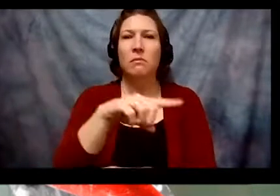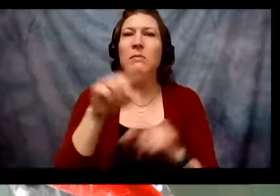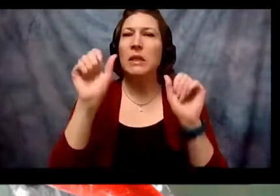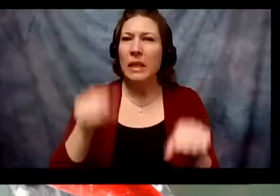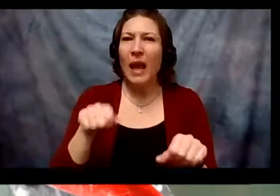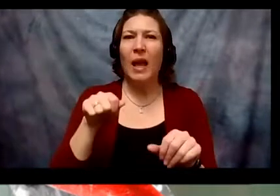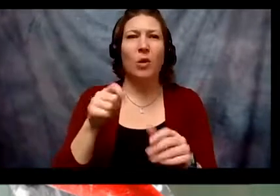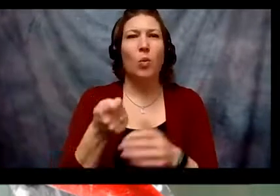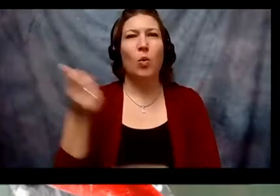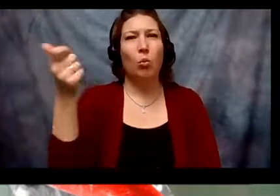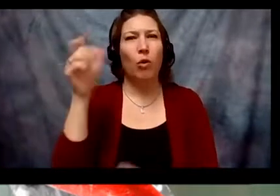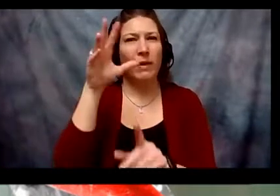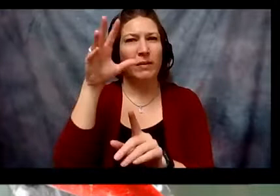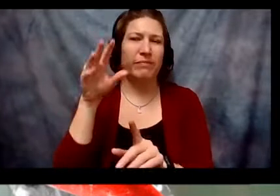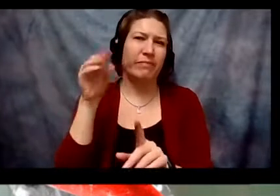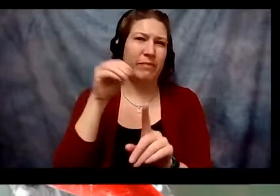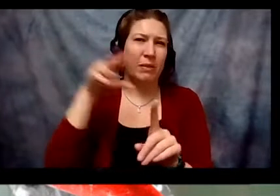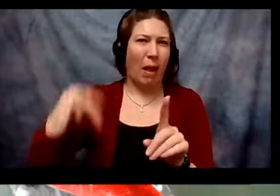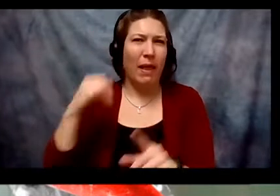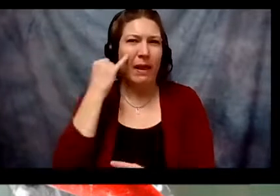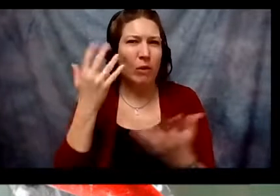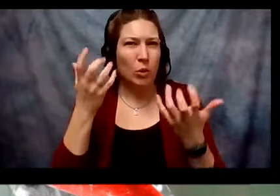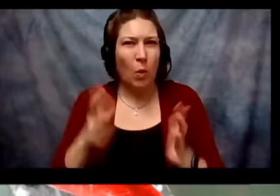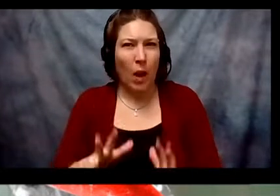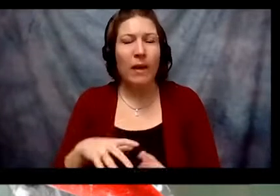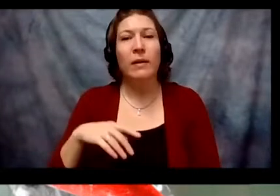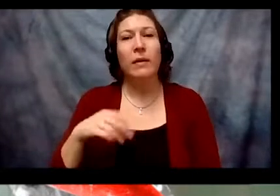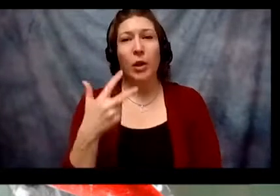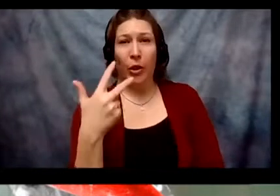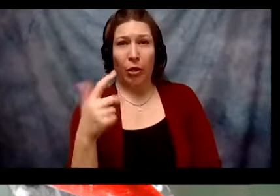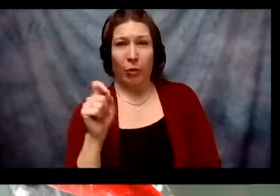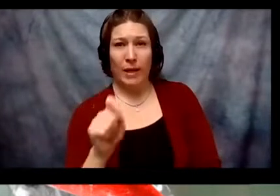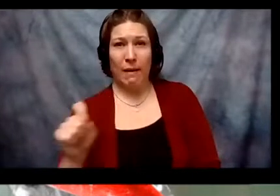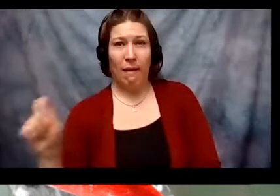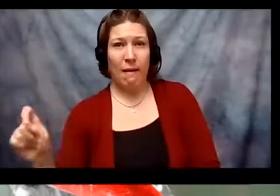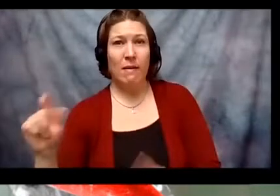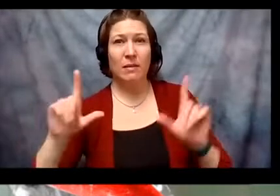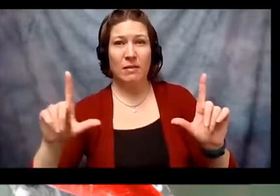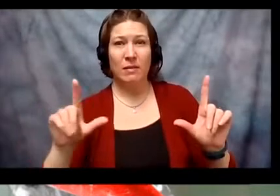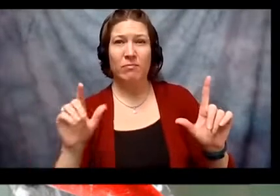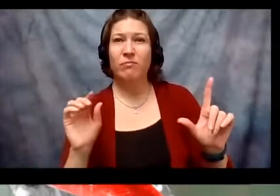yourself at anytime by clicking on the three dots by the spotlight screen and